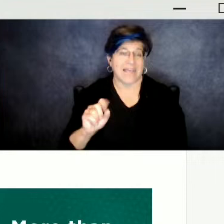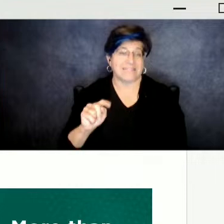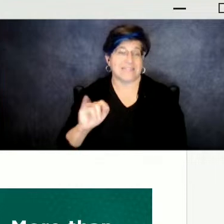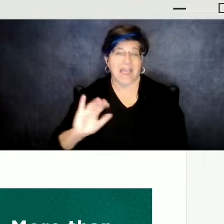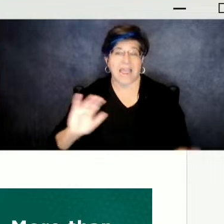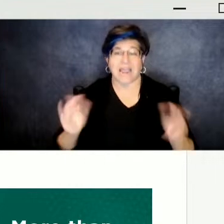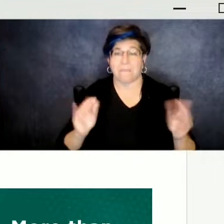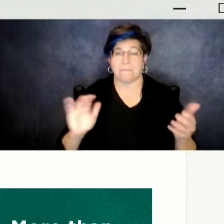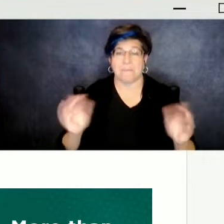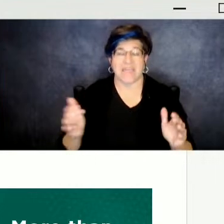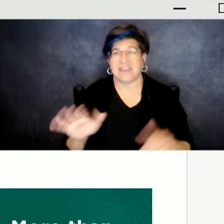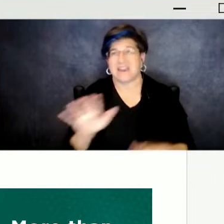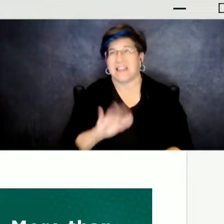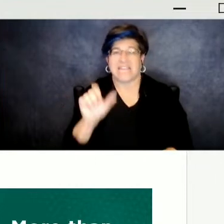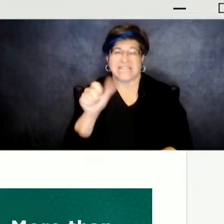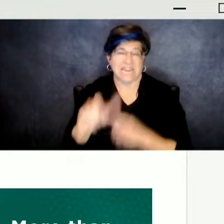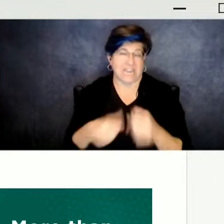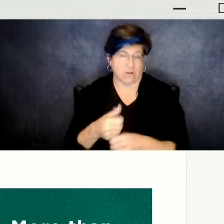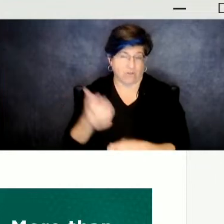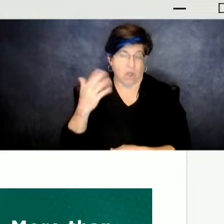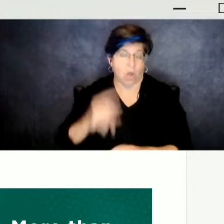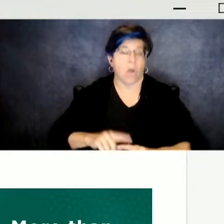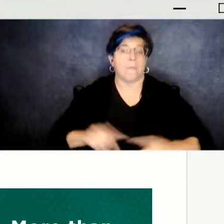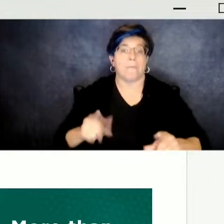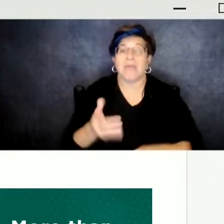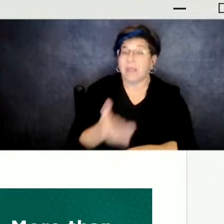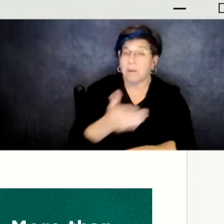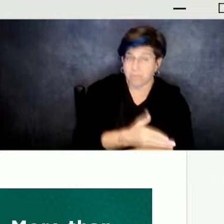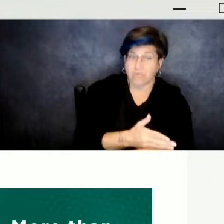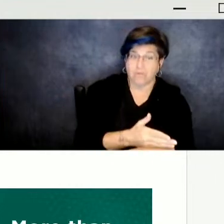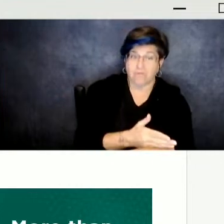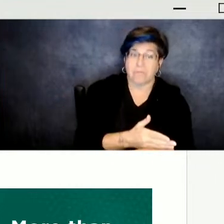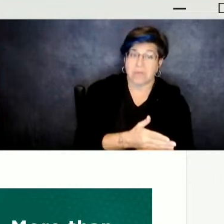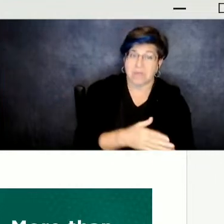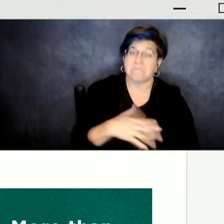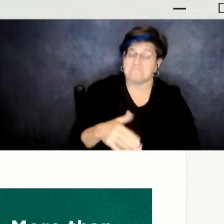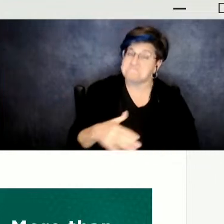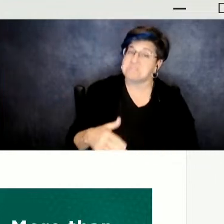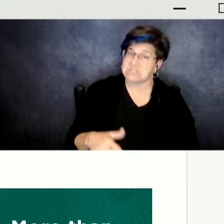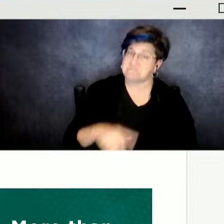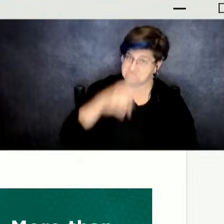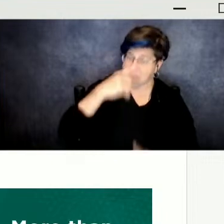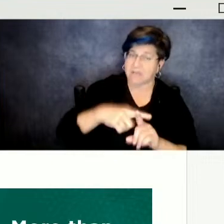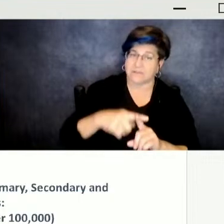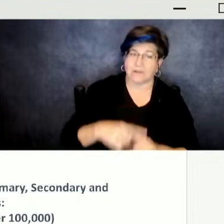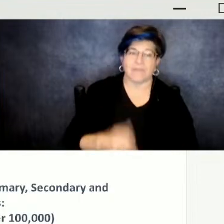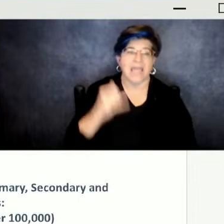TOO MUCH THROUGH WAY TOO MANY STORIES COMPARED TO WHERE WE